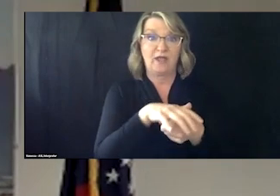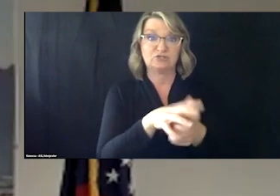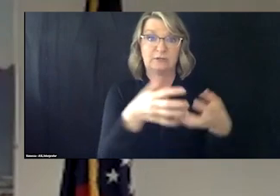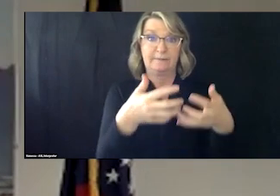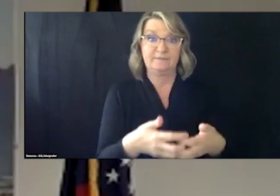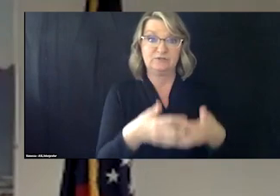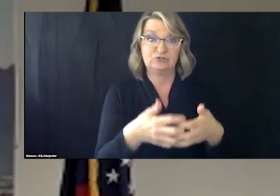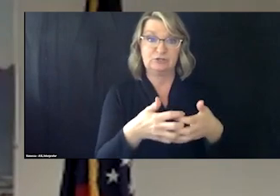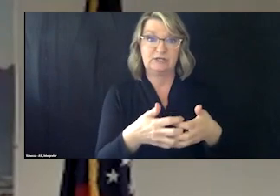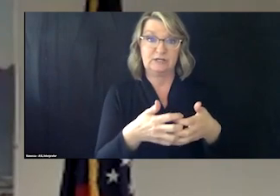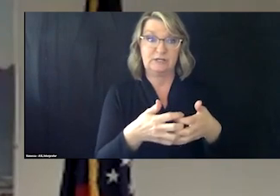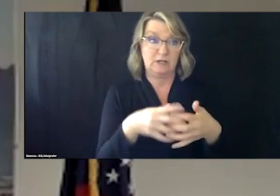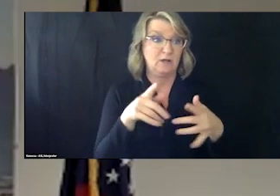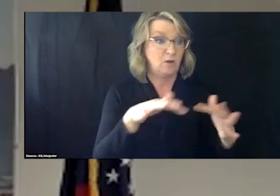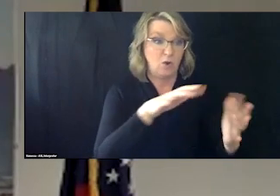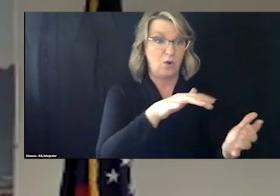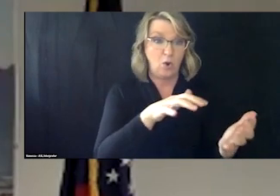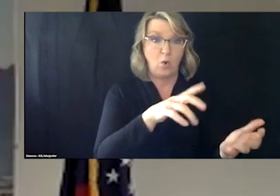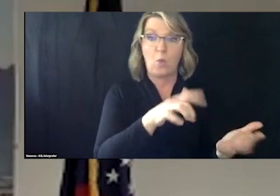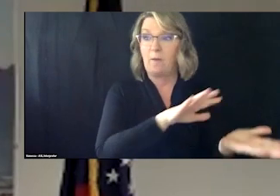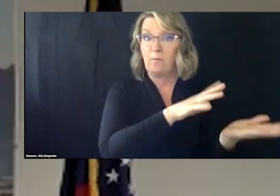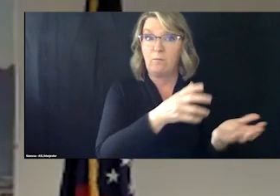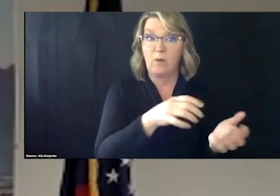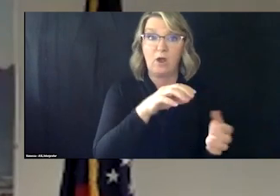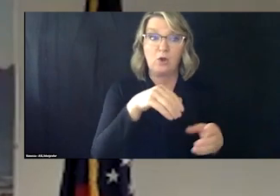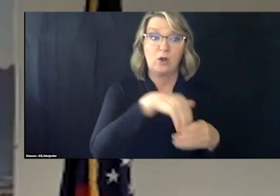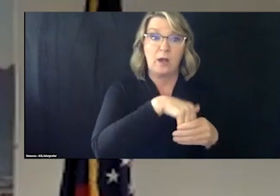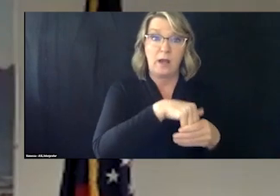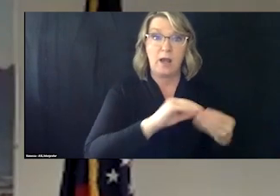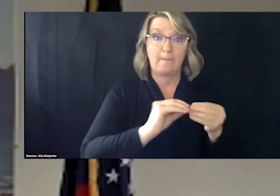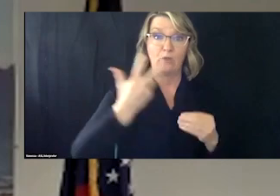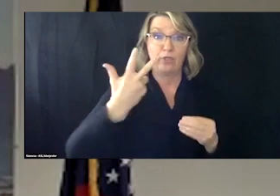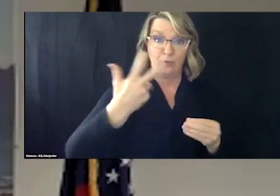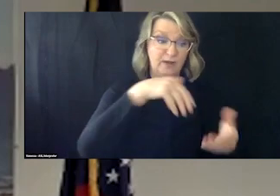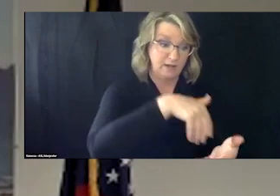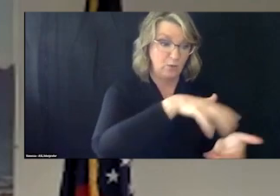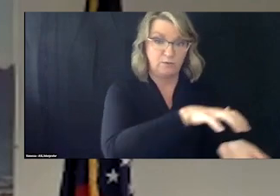those ballots back from door number three they all read through our Central Count tabulator pretty